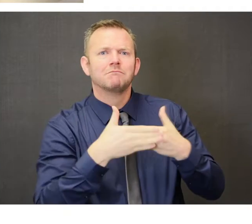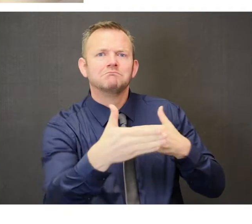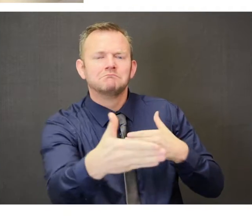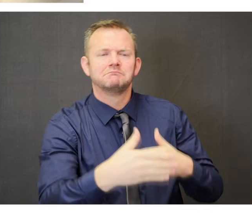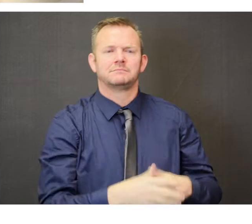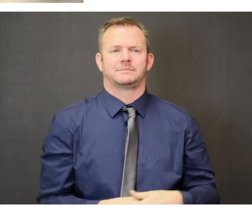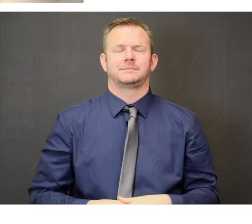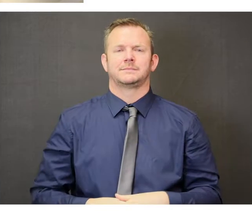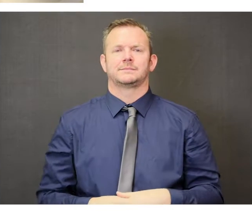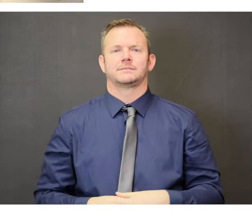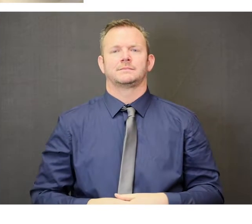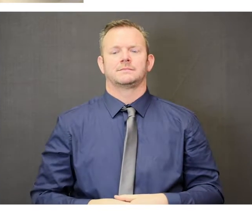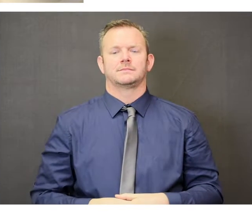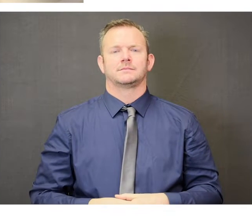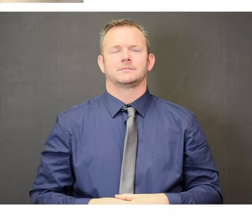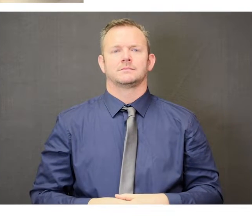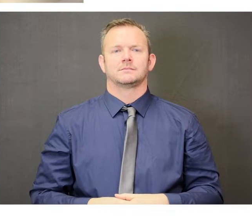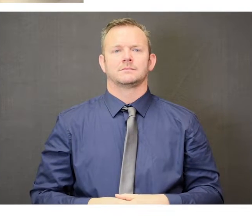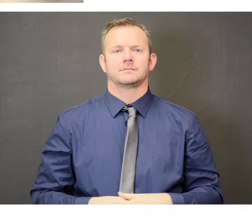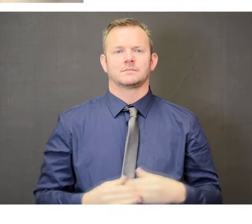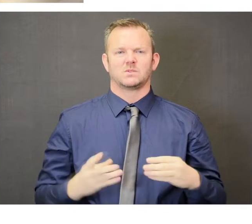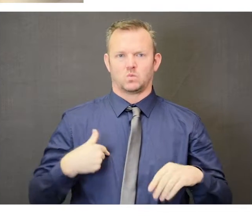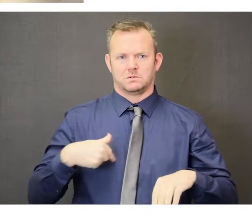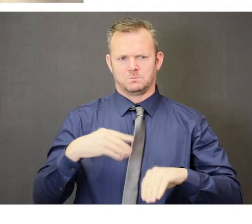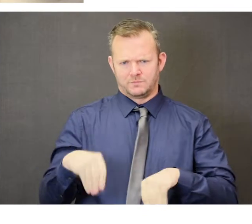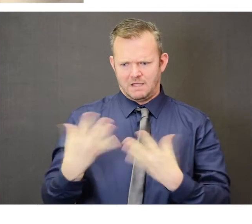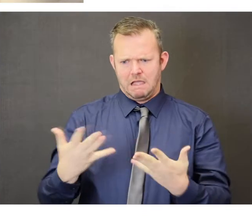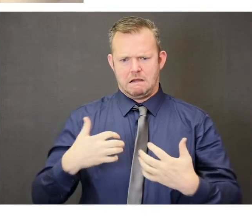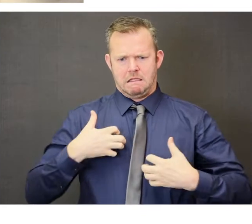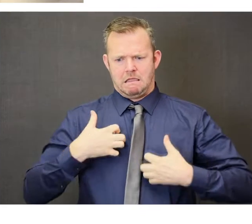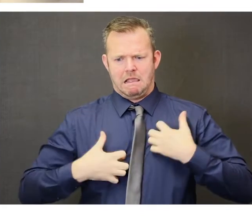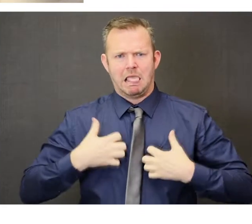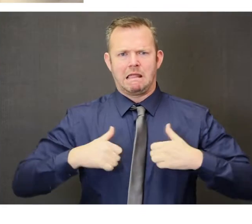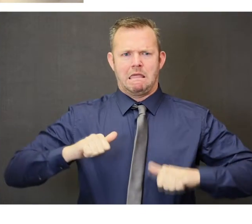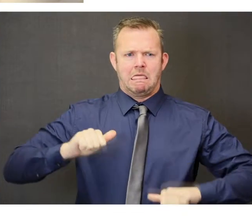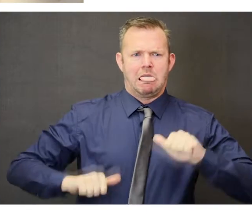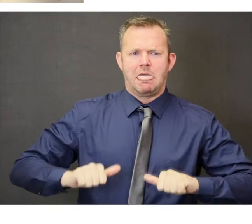So we all have a lot of questions that we don't necessarily have answers to